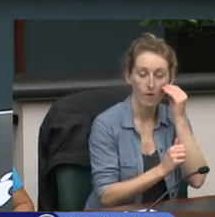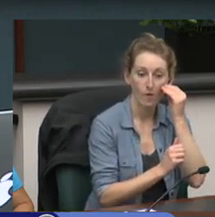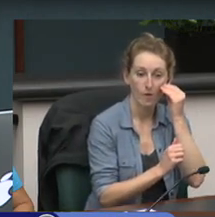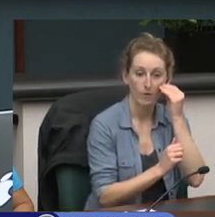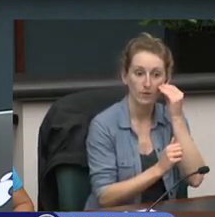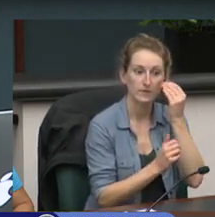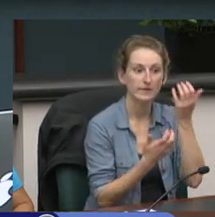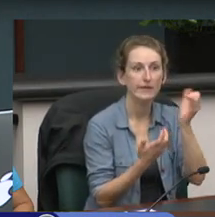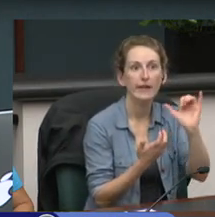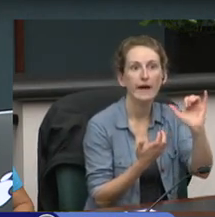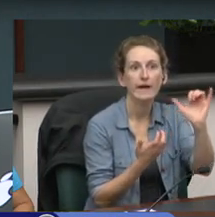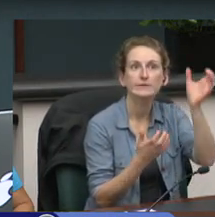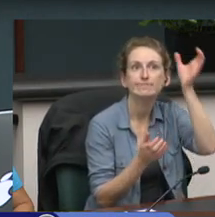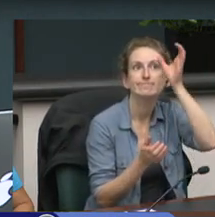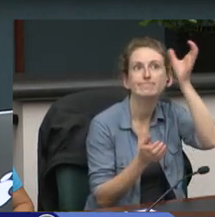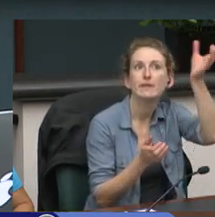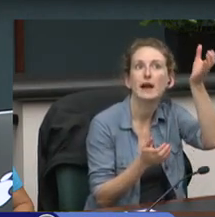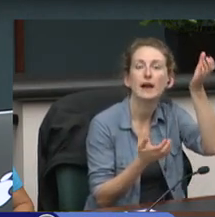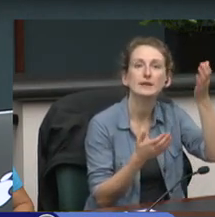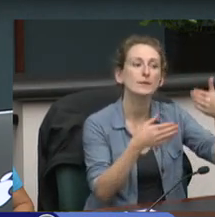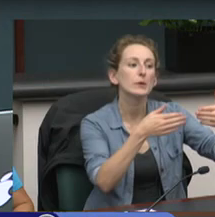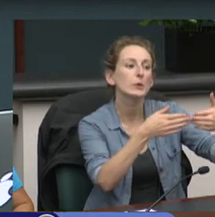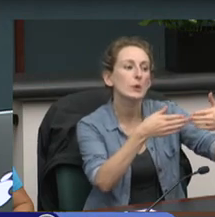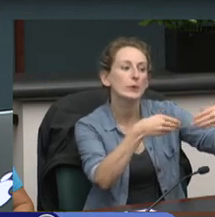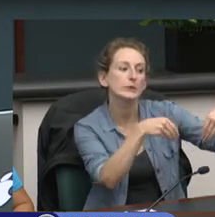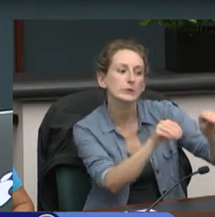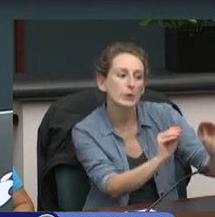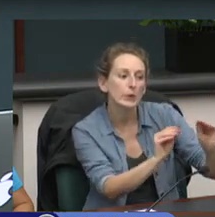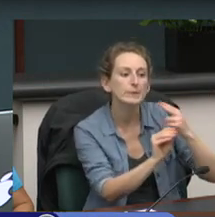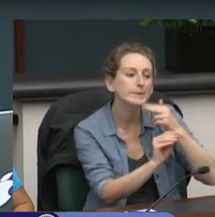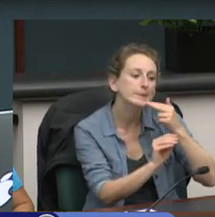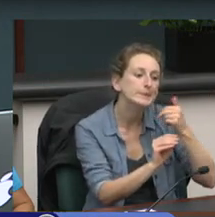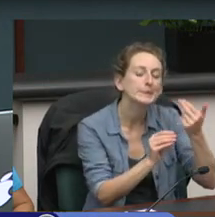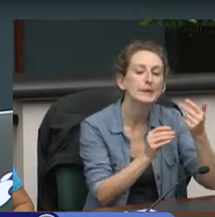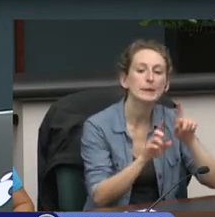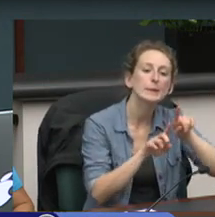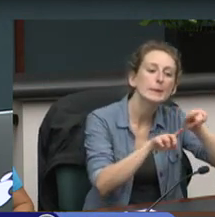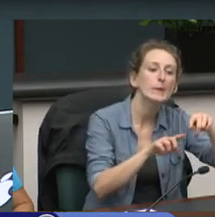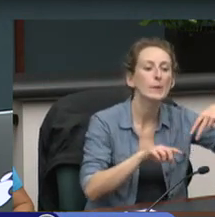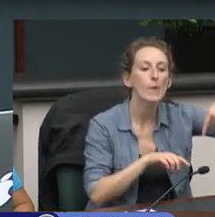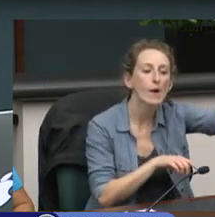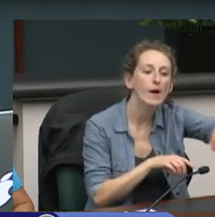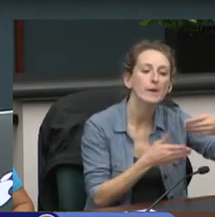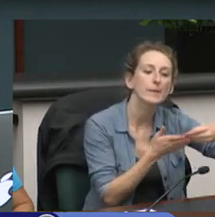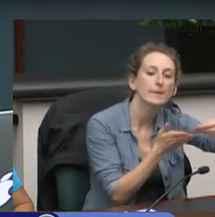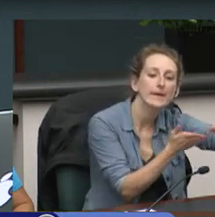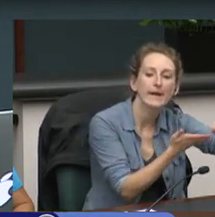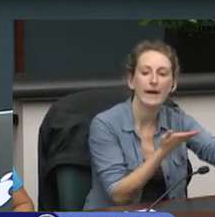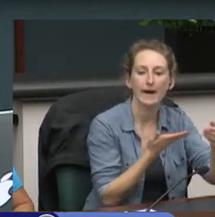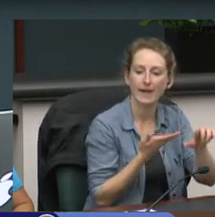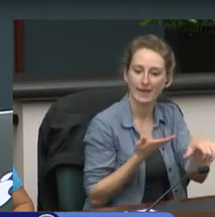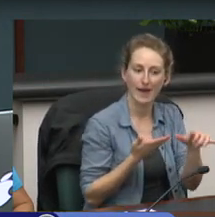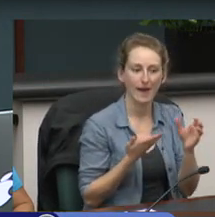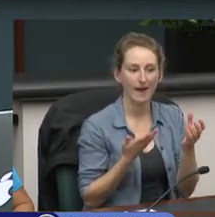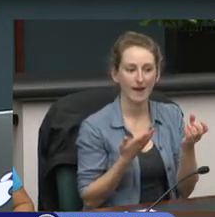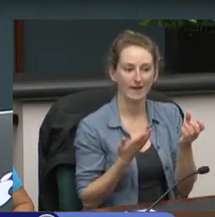or the the corner store that would be I mean the the perfect example of this is